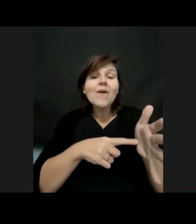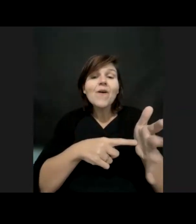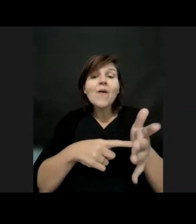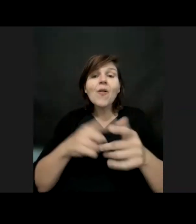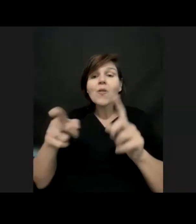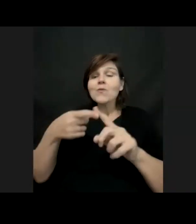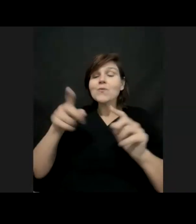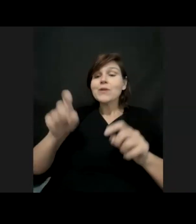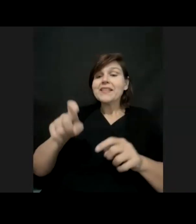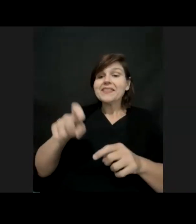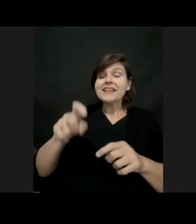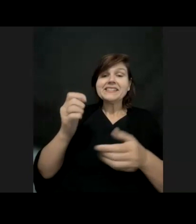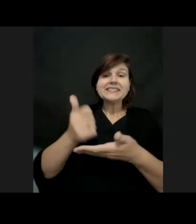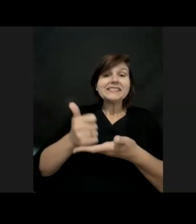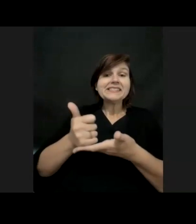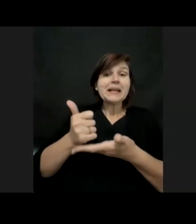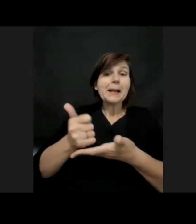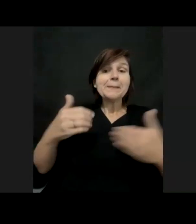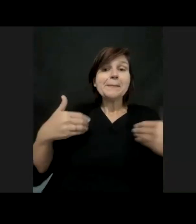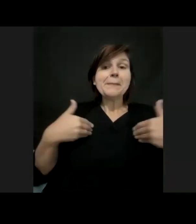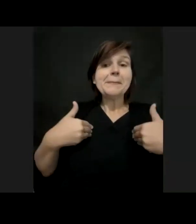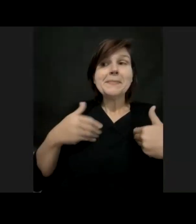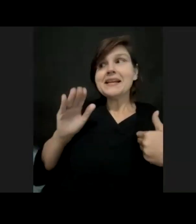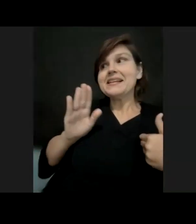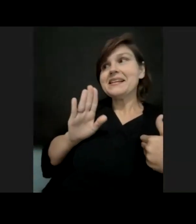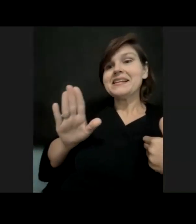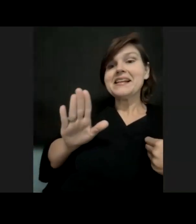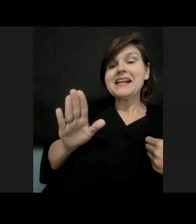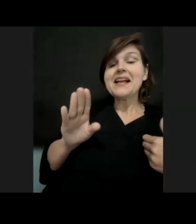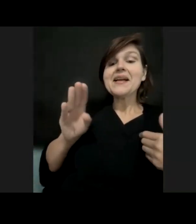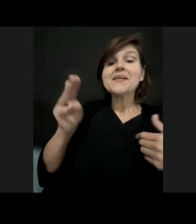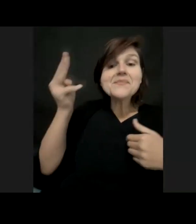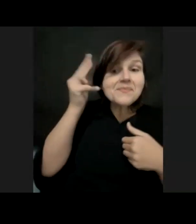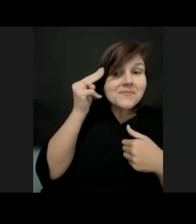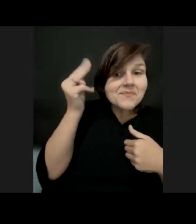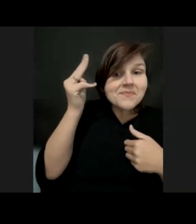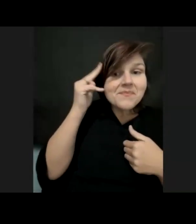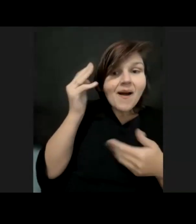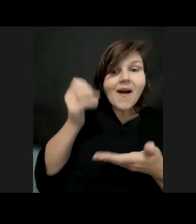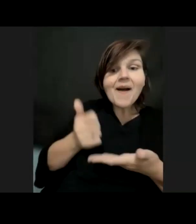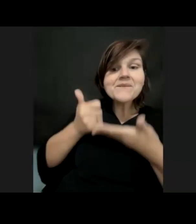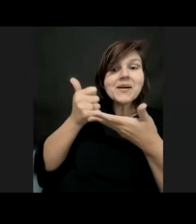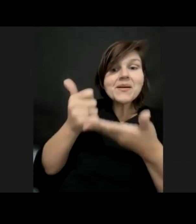for one or two of Marvin's helpful, kind, and great good deeds. ∂ ∂